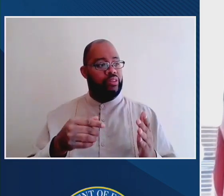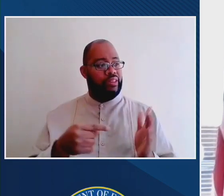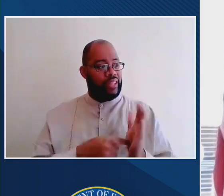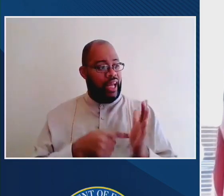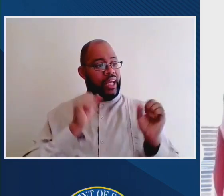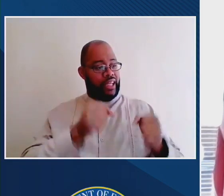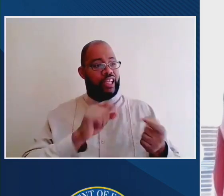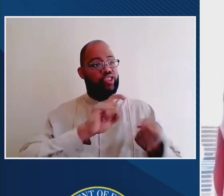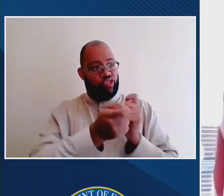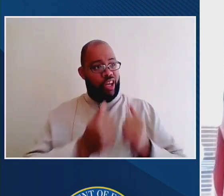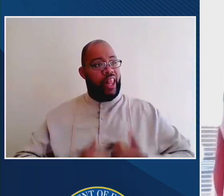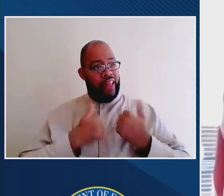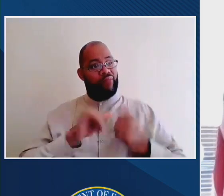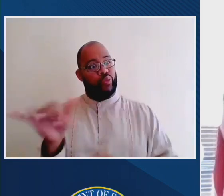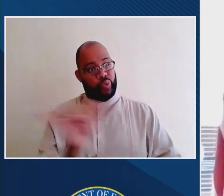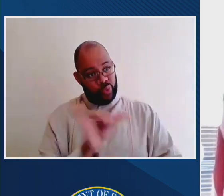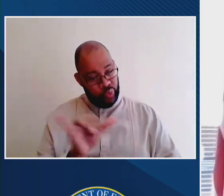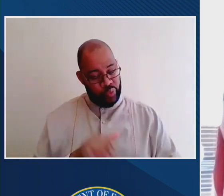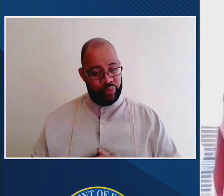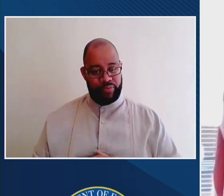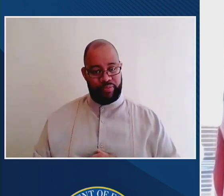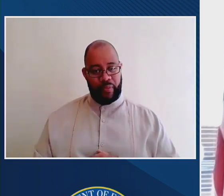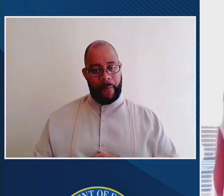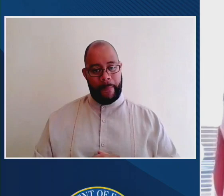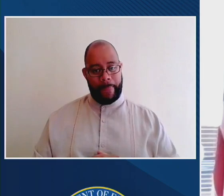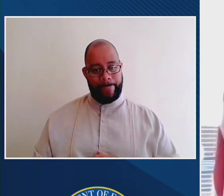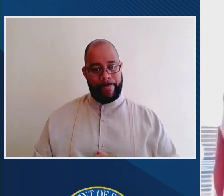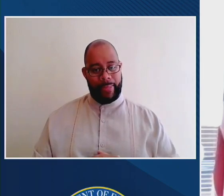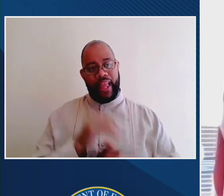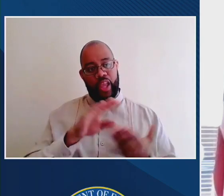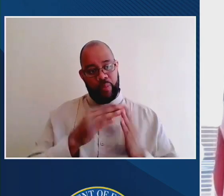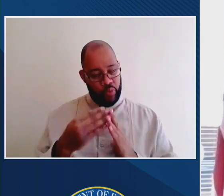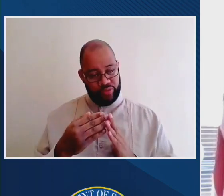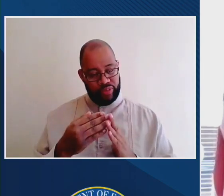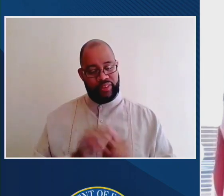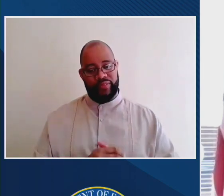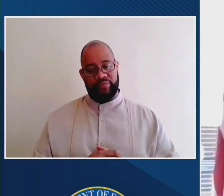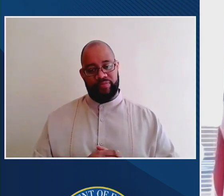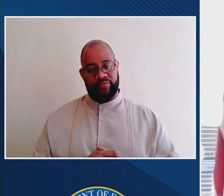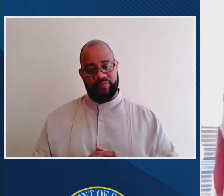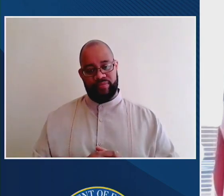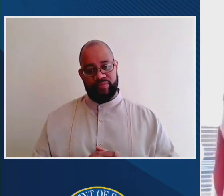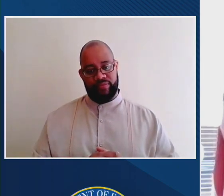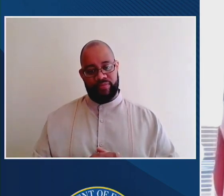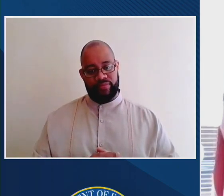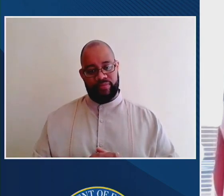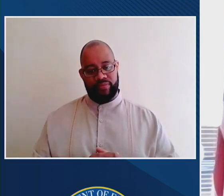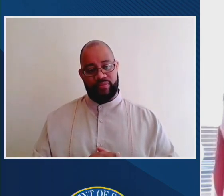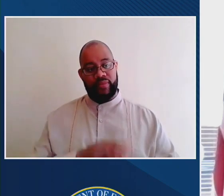students, families and communities lives. The Biden administration has taken